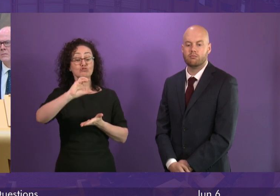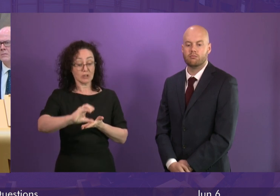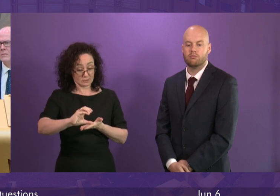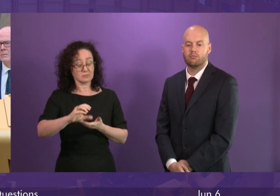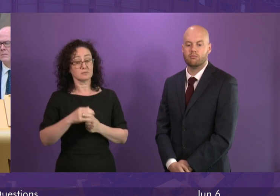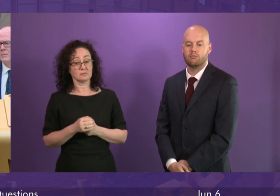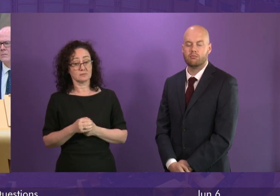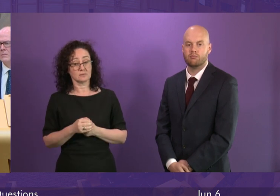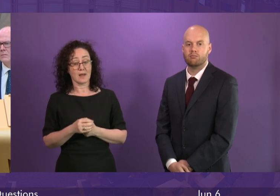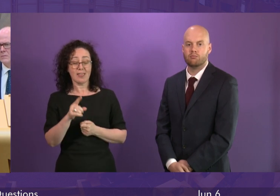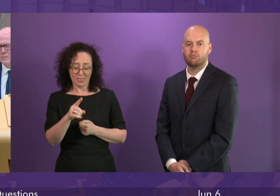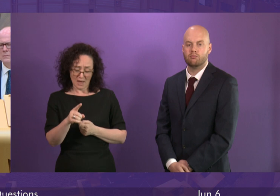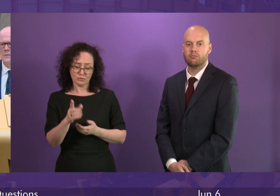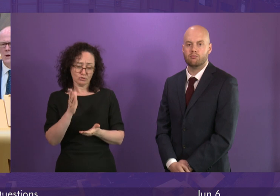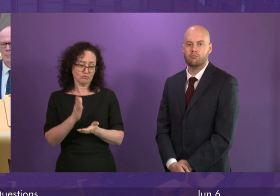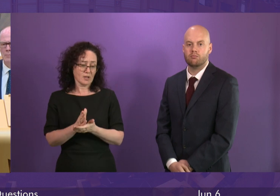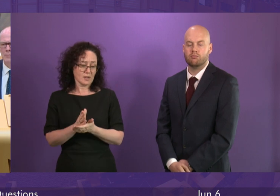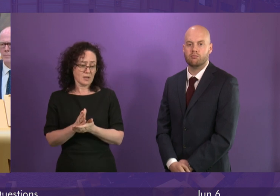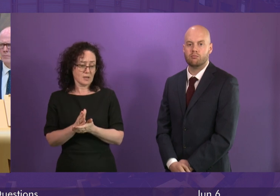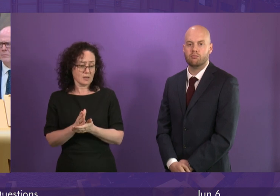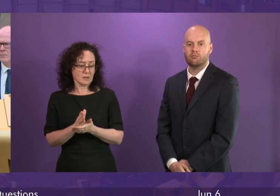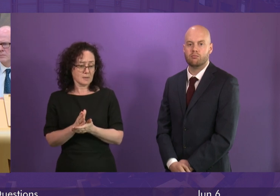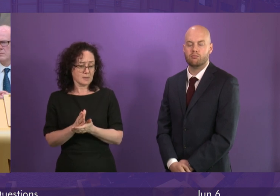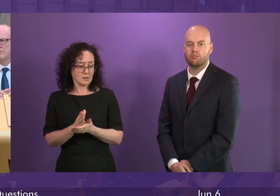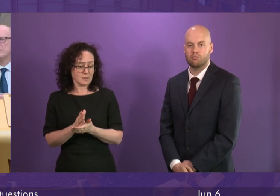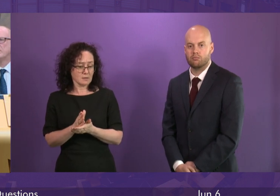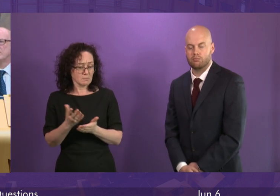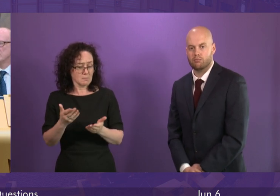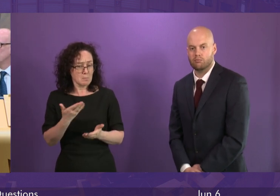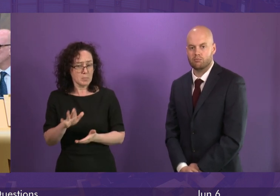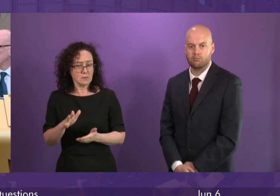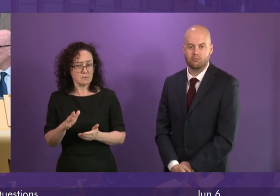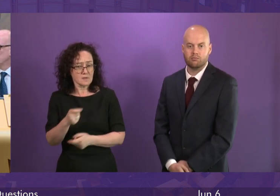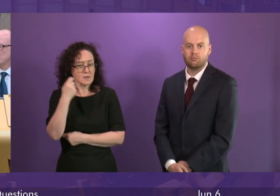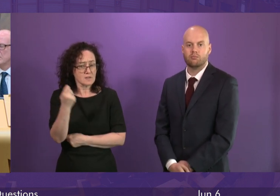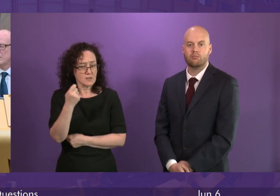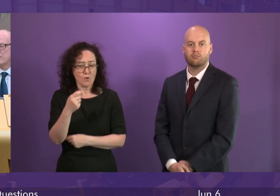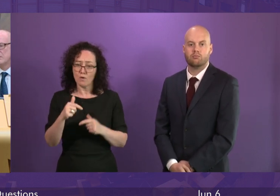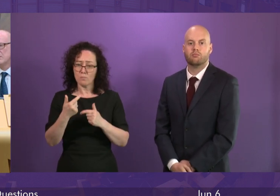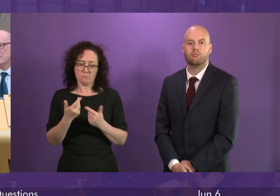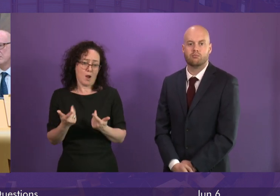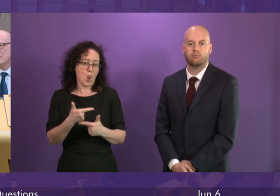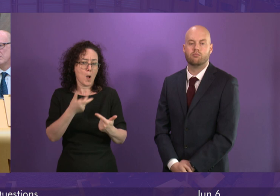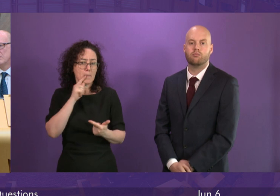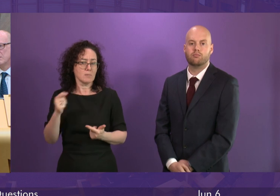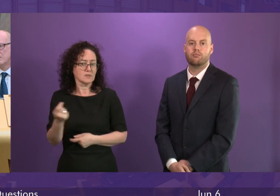significant and meaningful results and impacts for individuals across the country. Yes, there